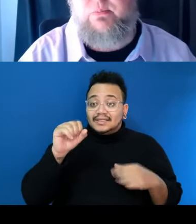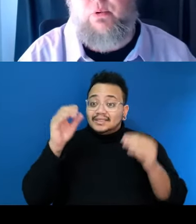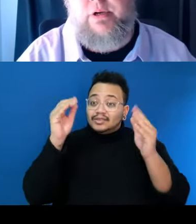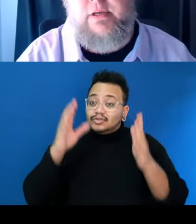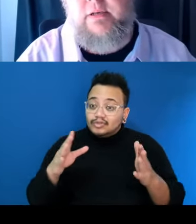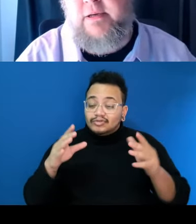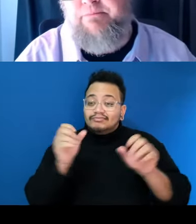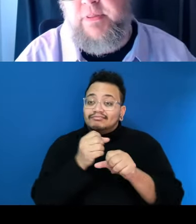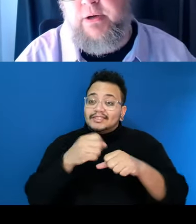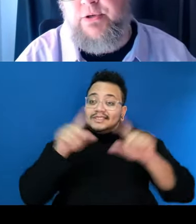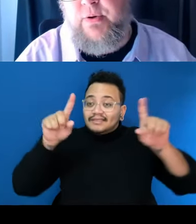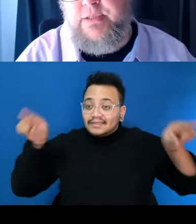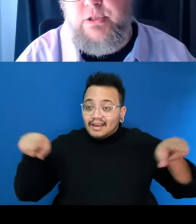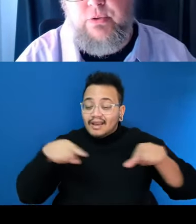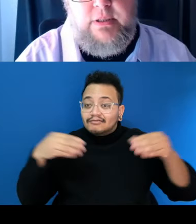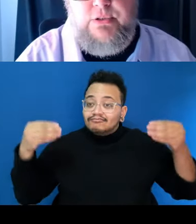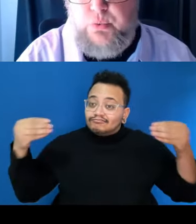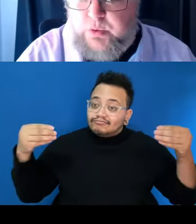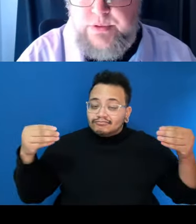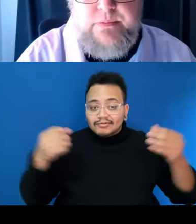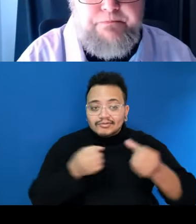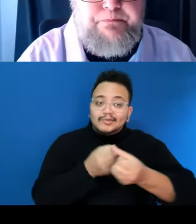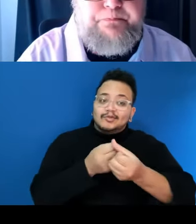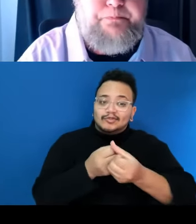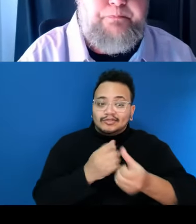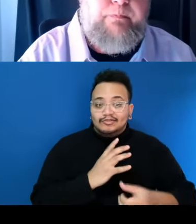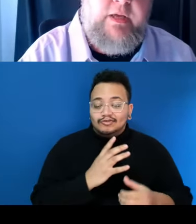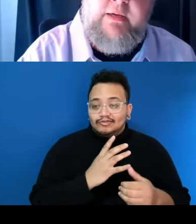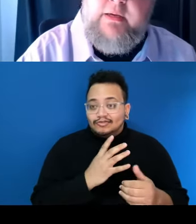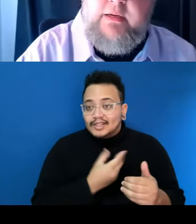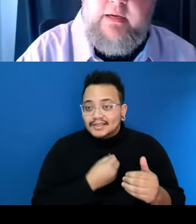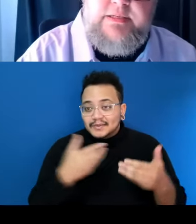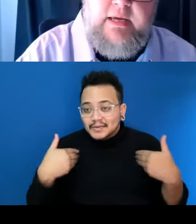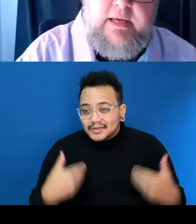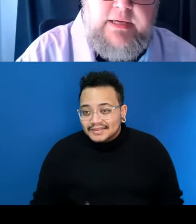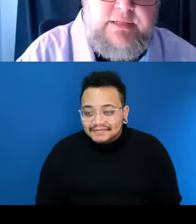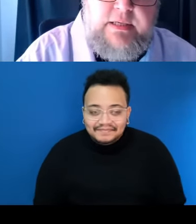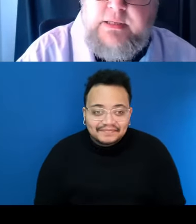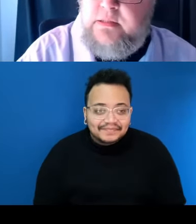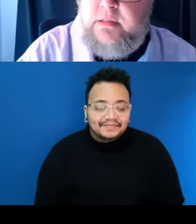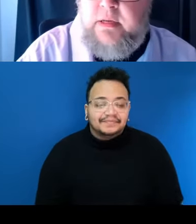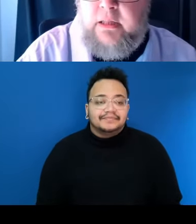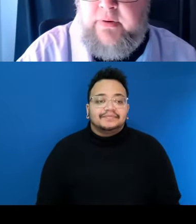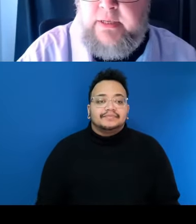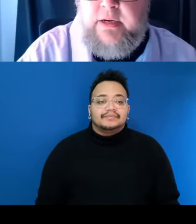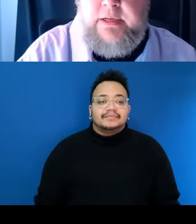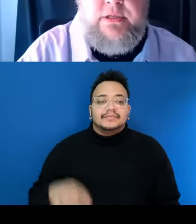and supported their trans youth in their schools. A second ACE is denial of identity.